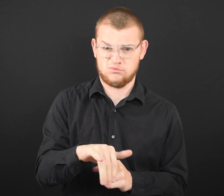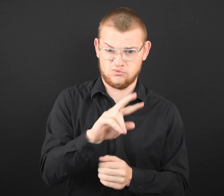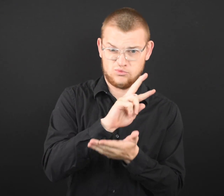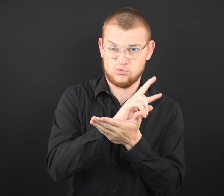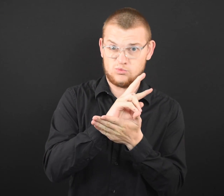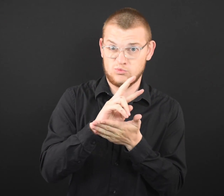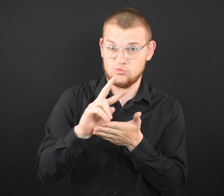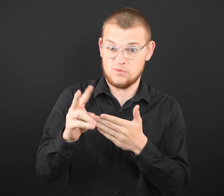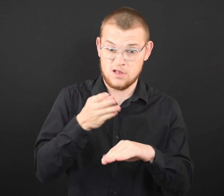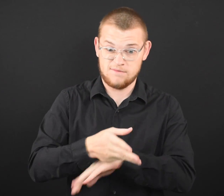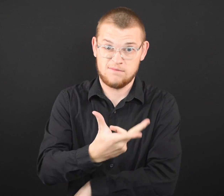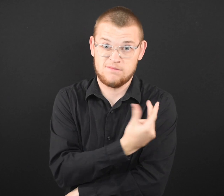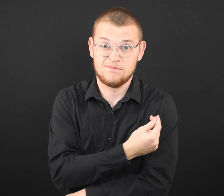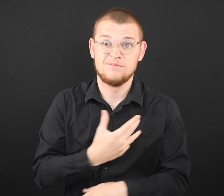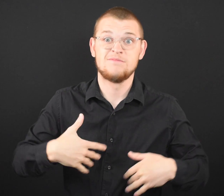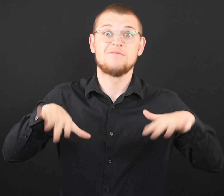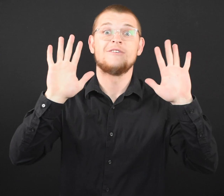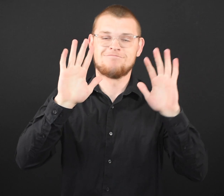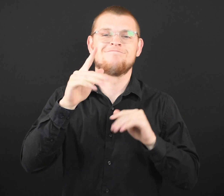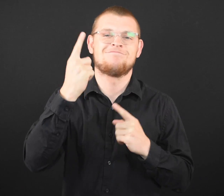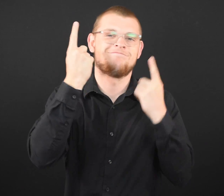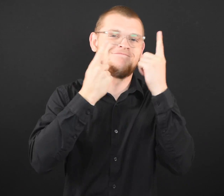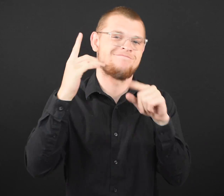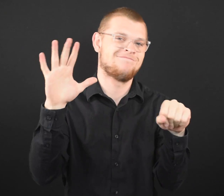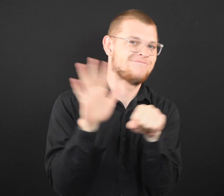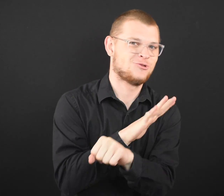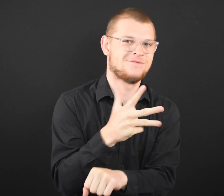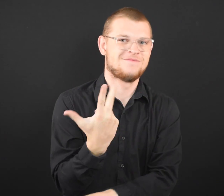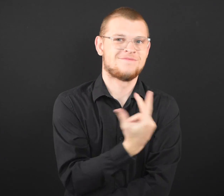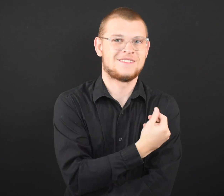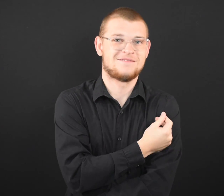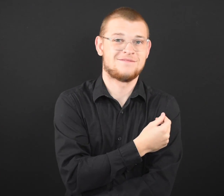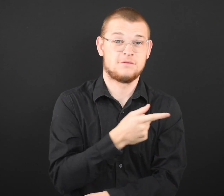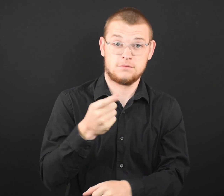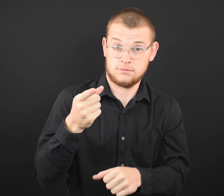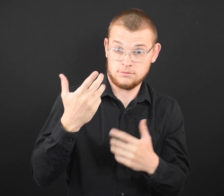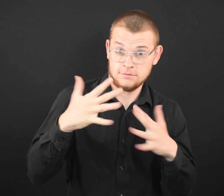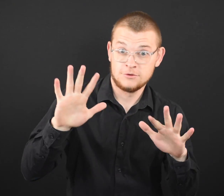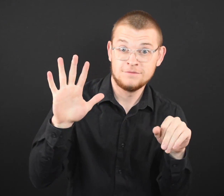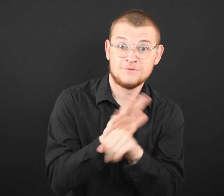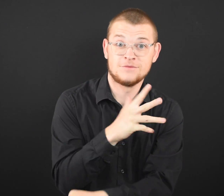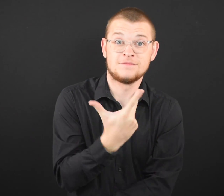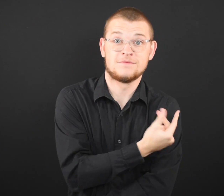After those two weeks, you are considered fully vaccinated. Once you are fully vaccinated: